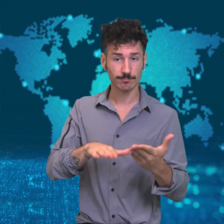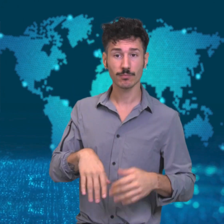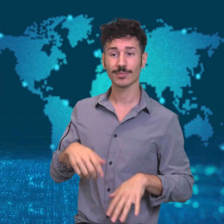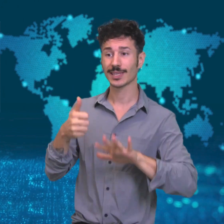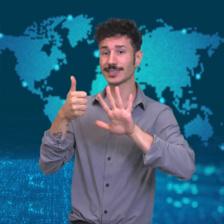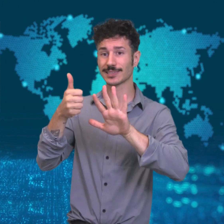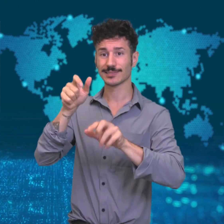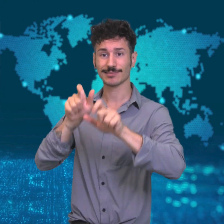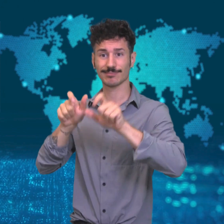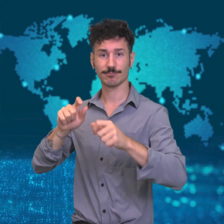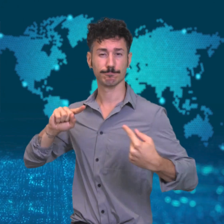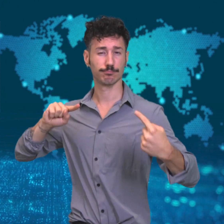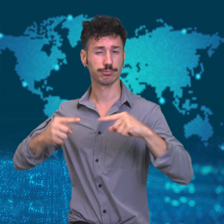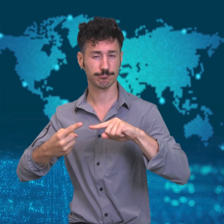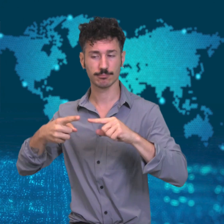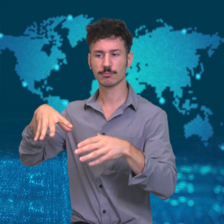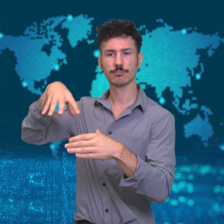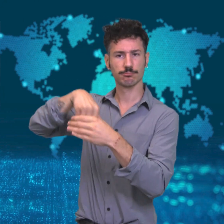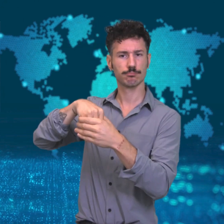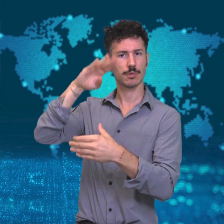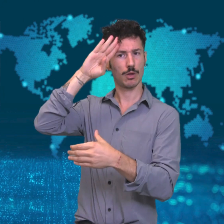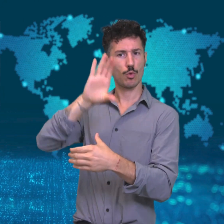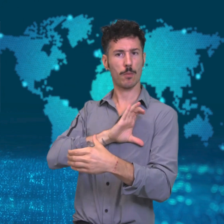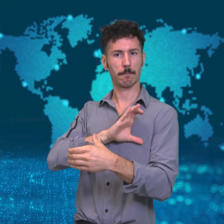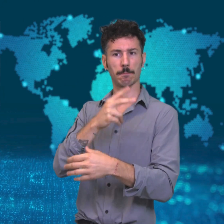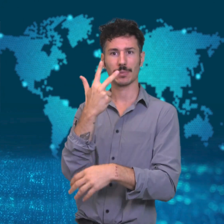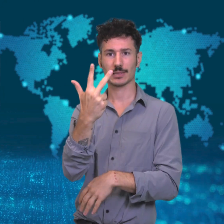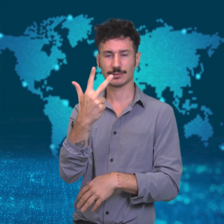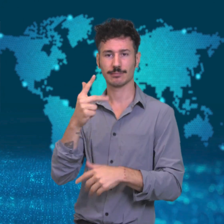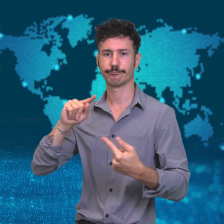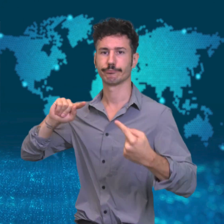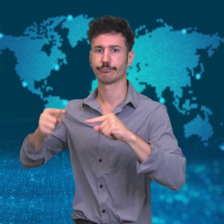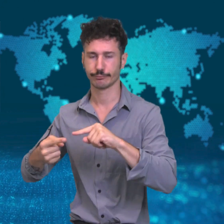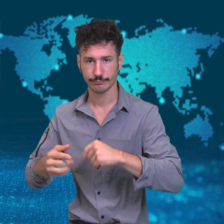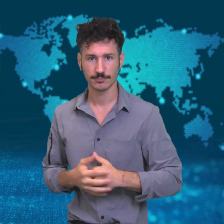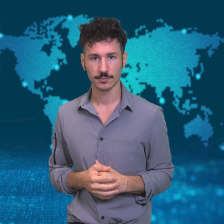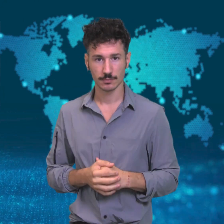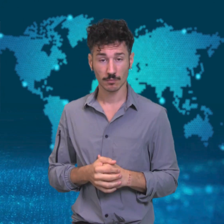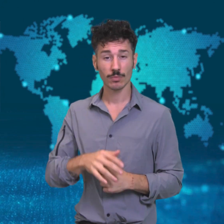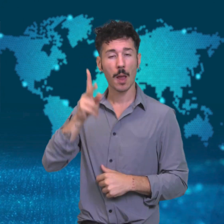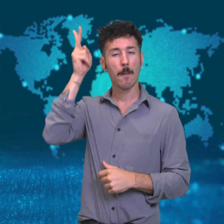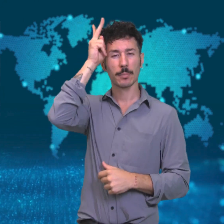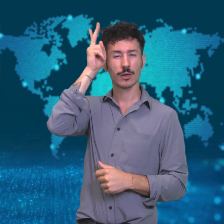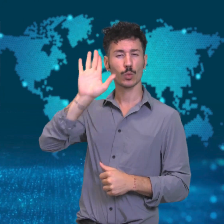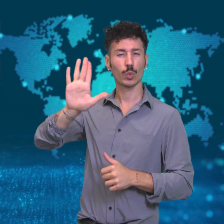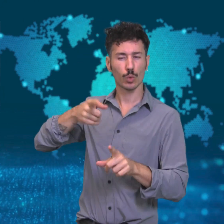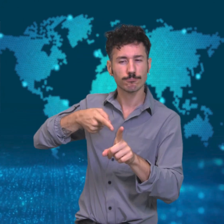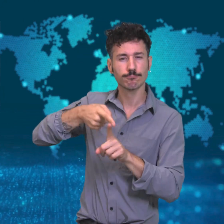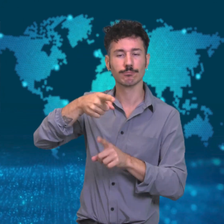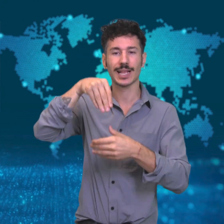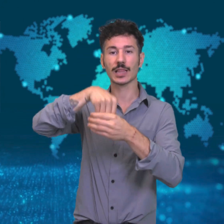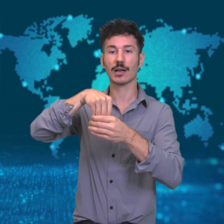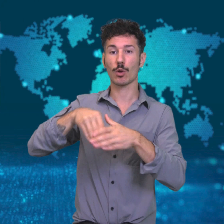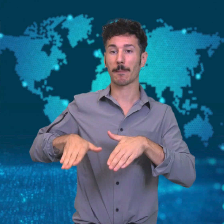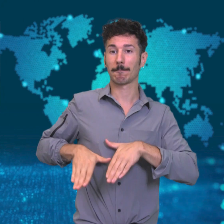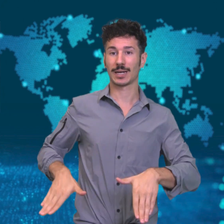leaving thirteen dead and six injured, including three police officers.